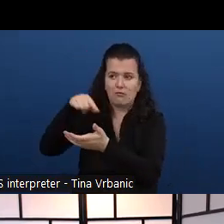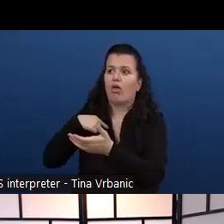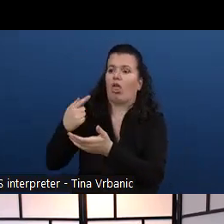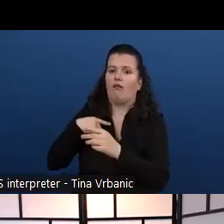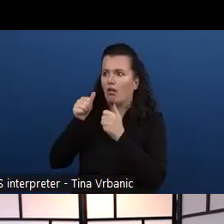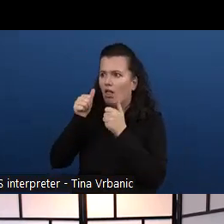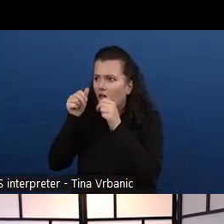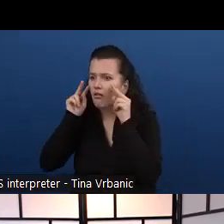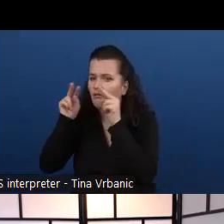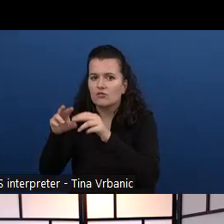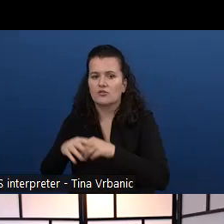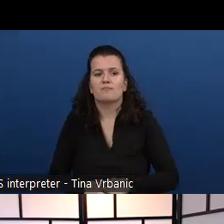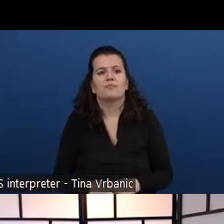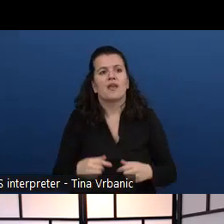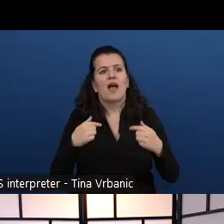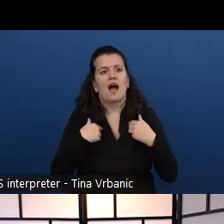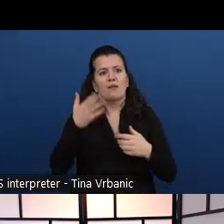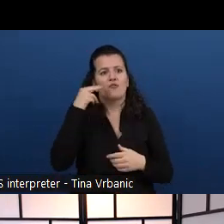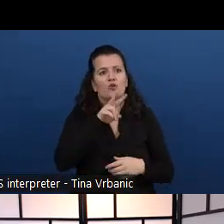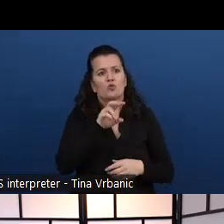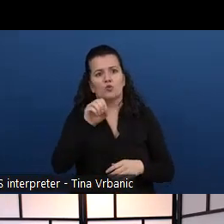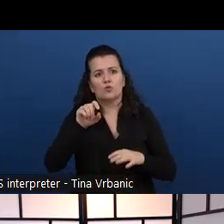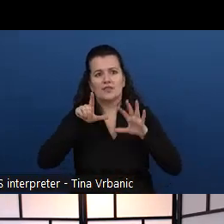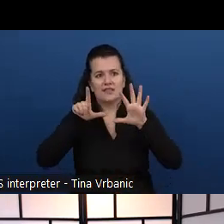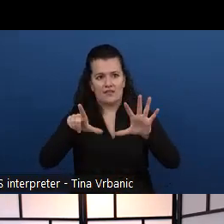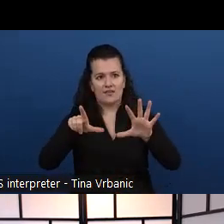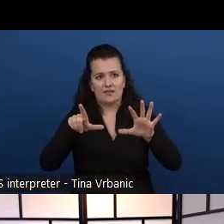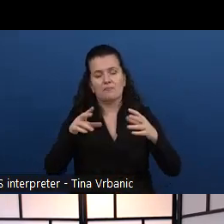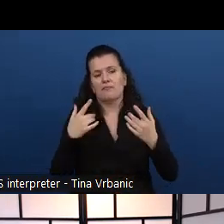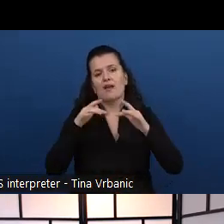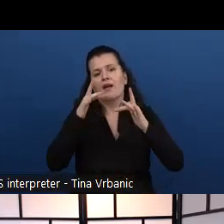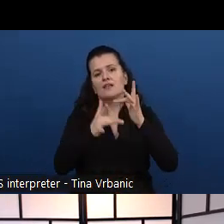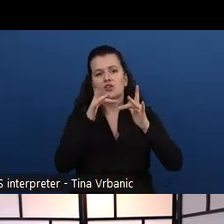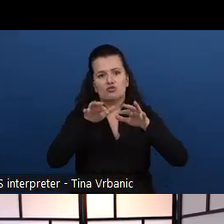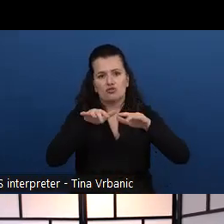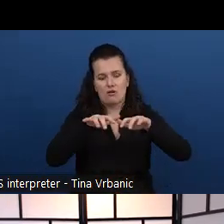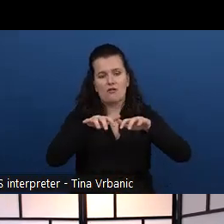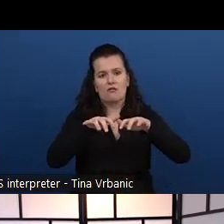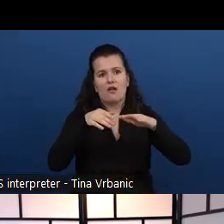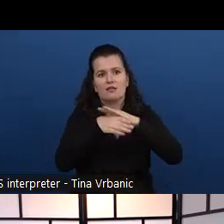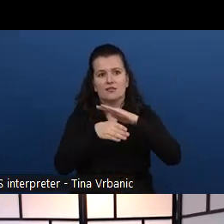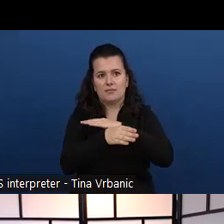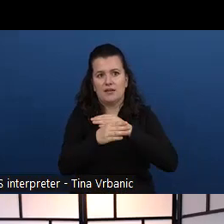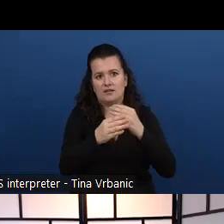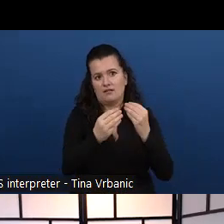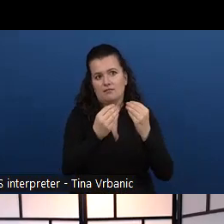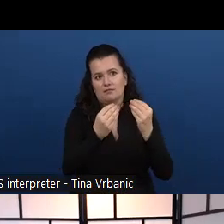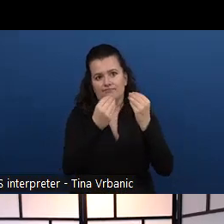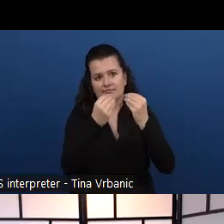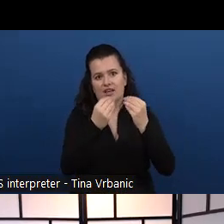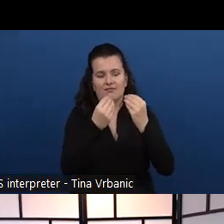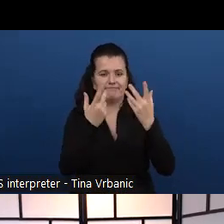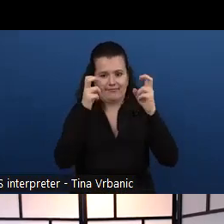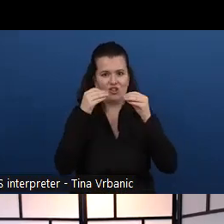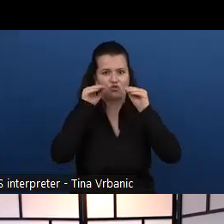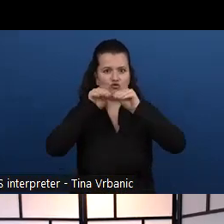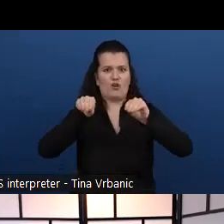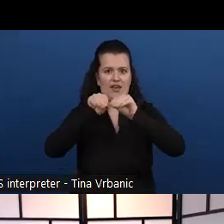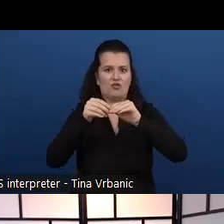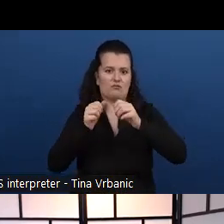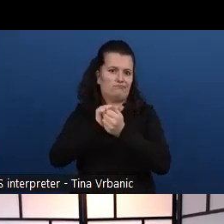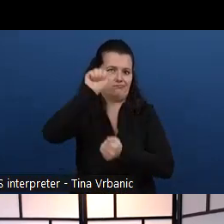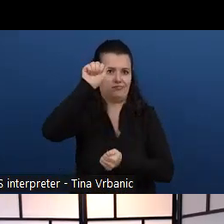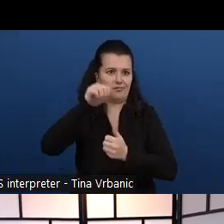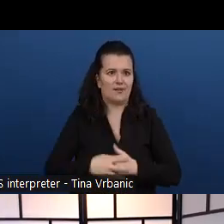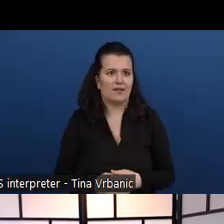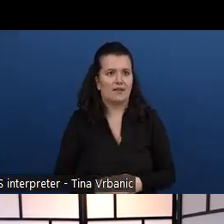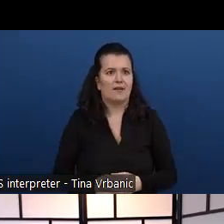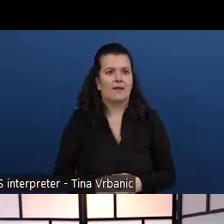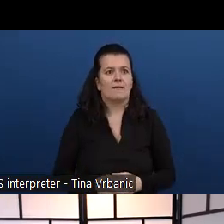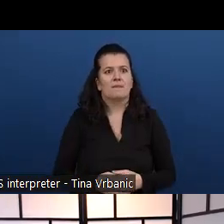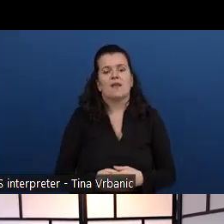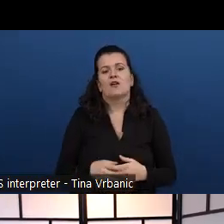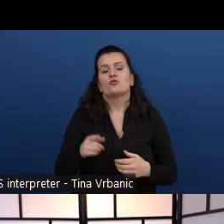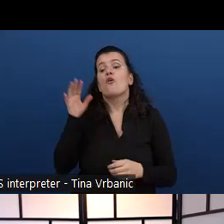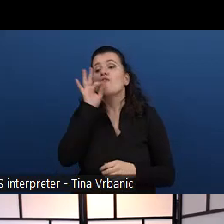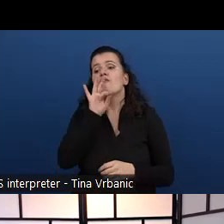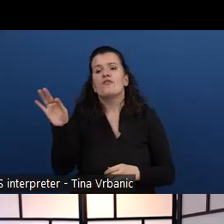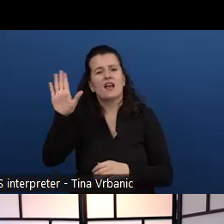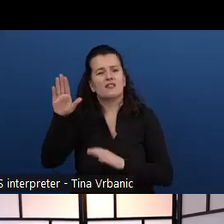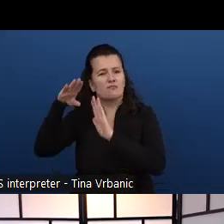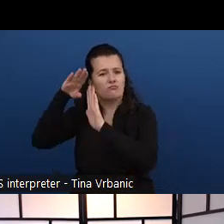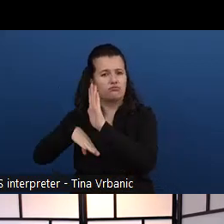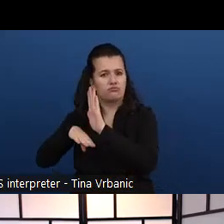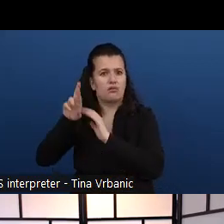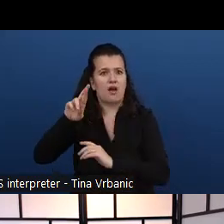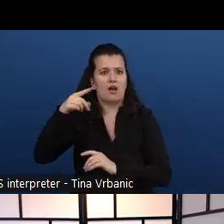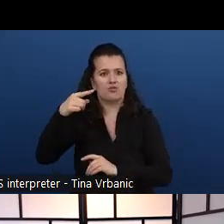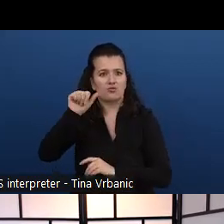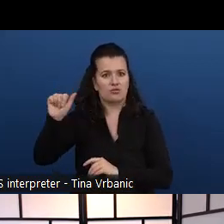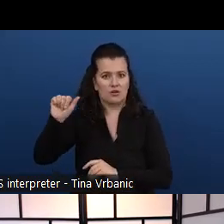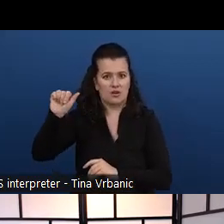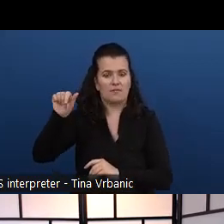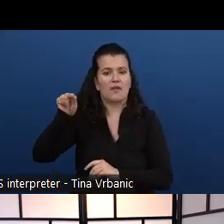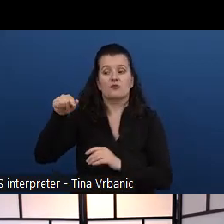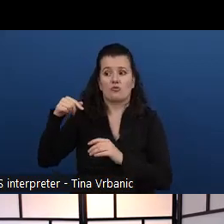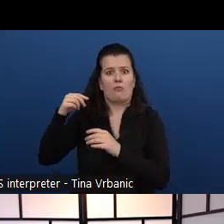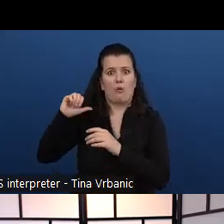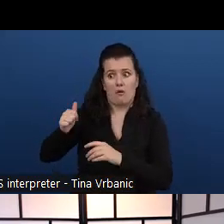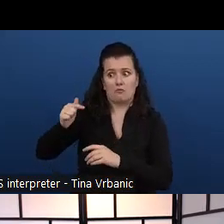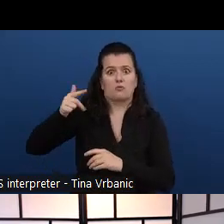I wrote, with others, the French Digital Accessibility Guidelines based on the WCAG version 3.